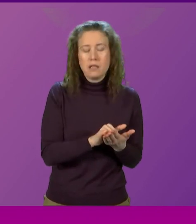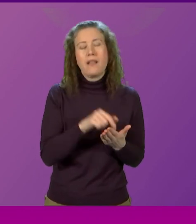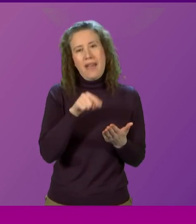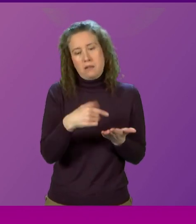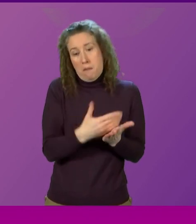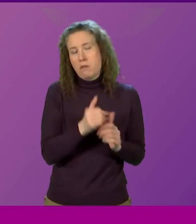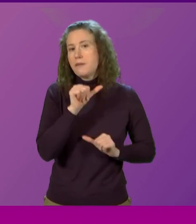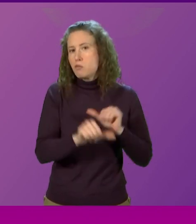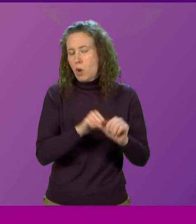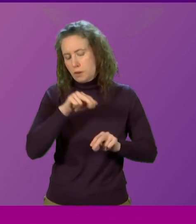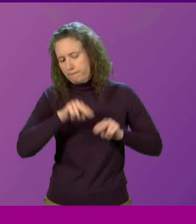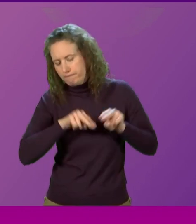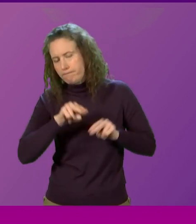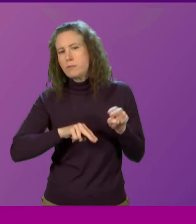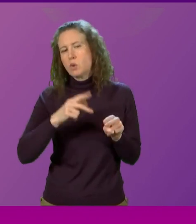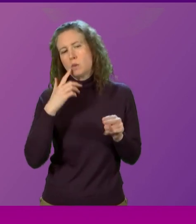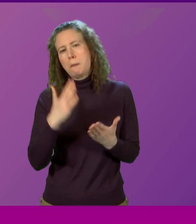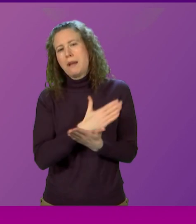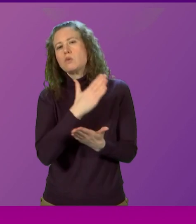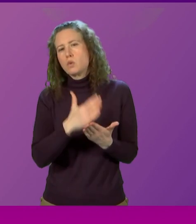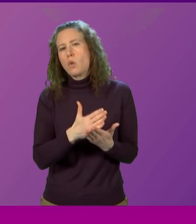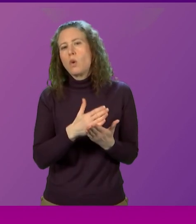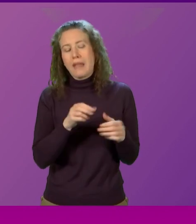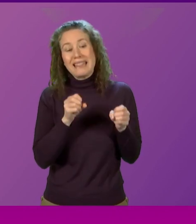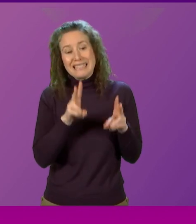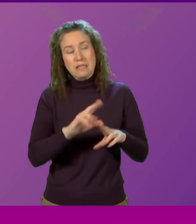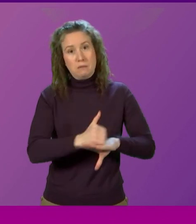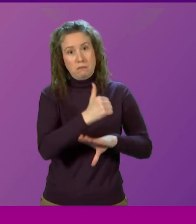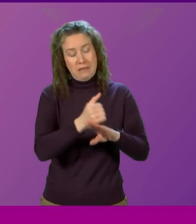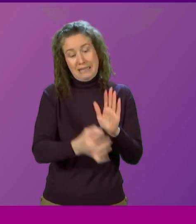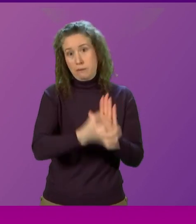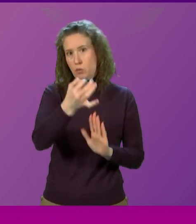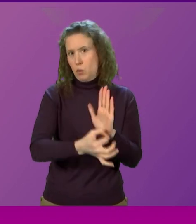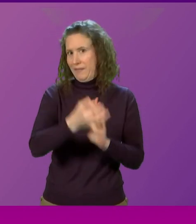the process of making sure that the system is improved on an on-going basis.